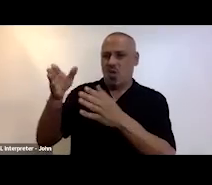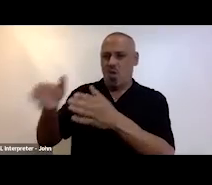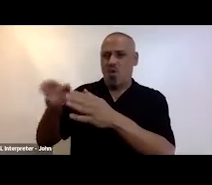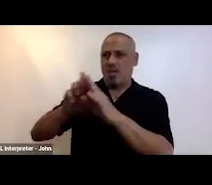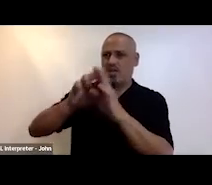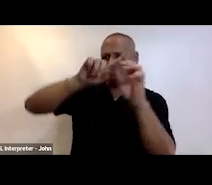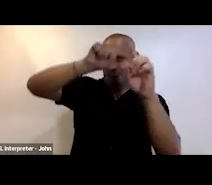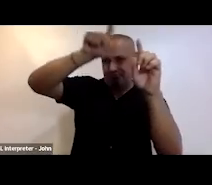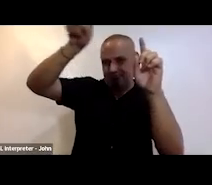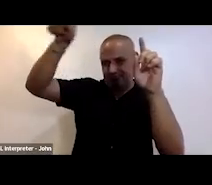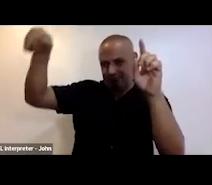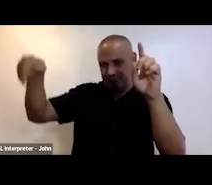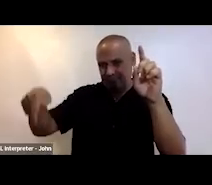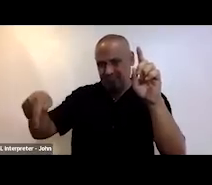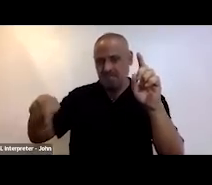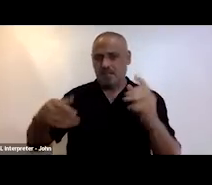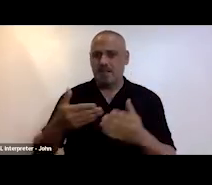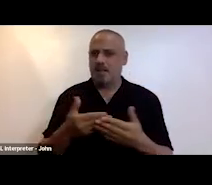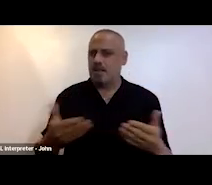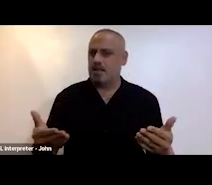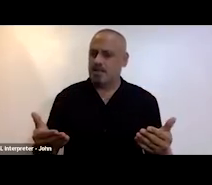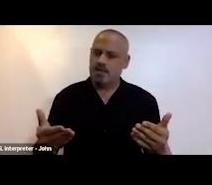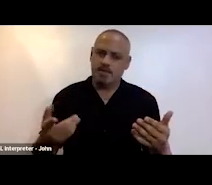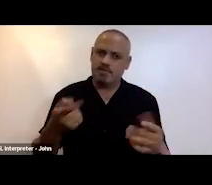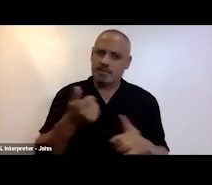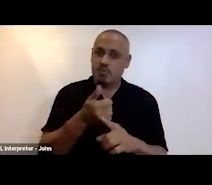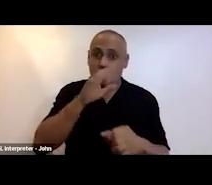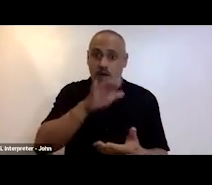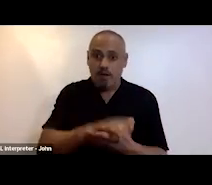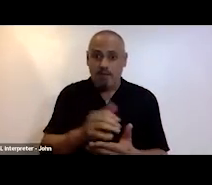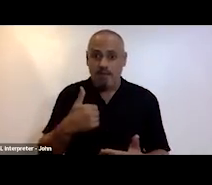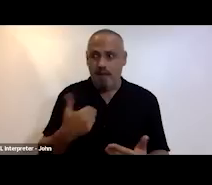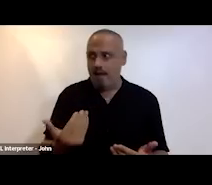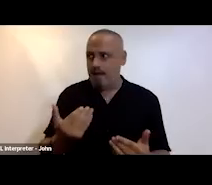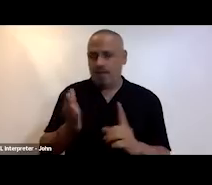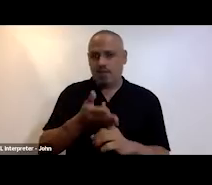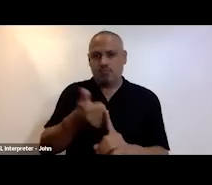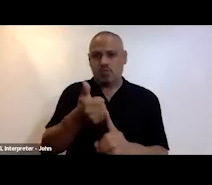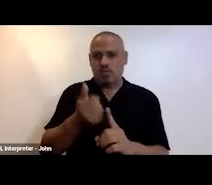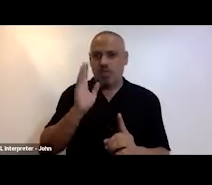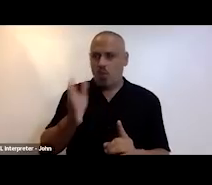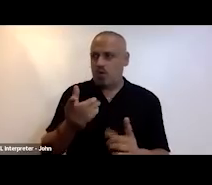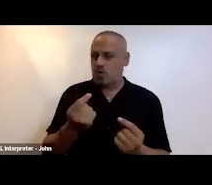So these things, they have a firm believe what they have is so convincing that they will go through all of these lengths